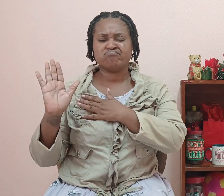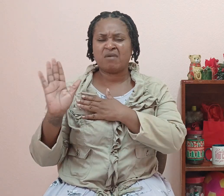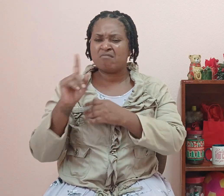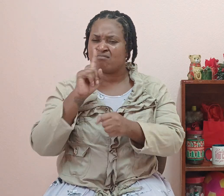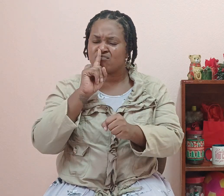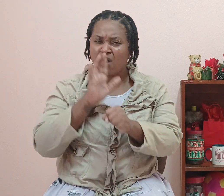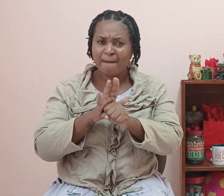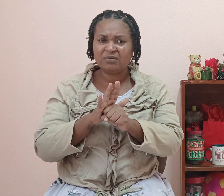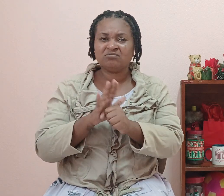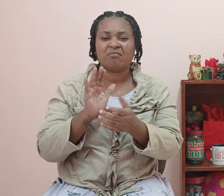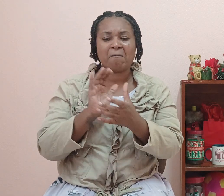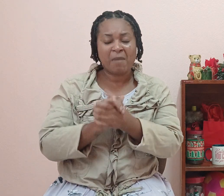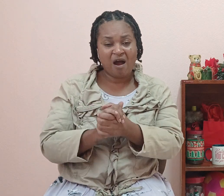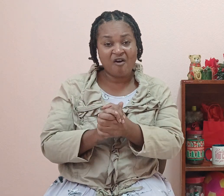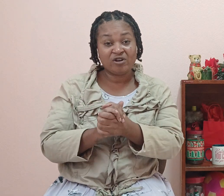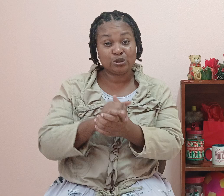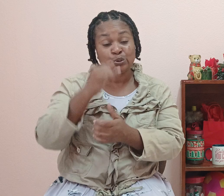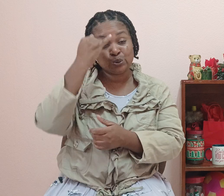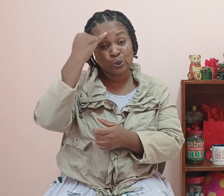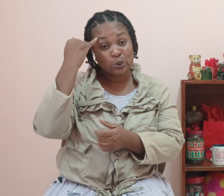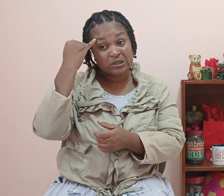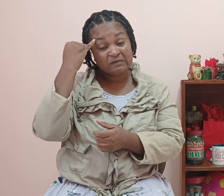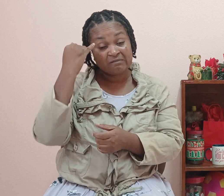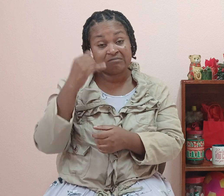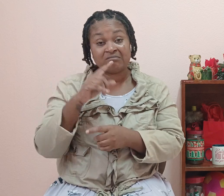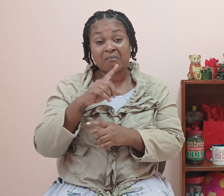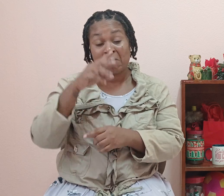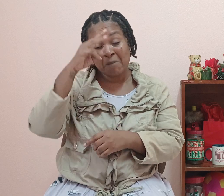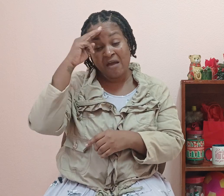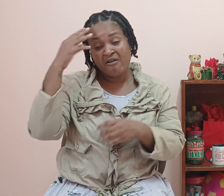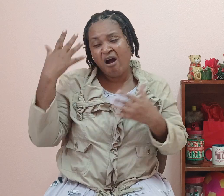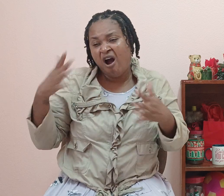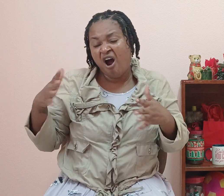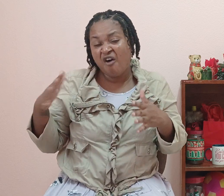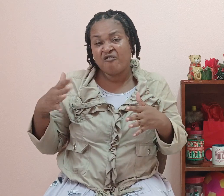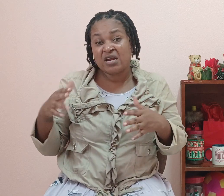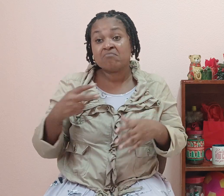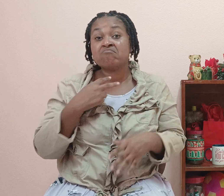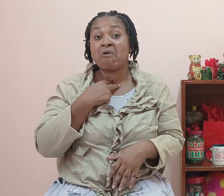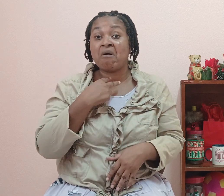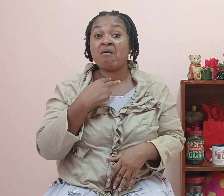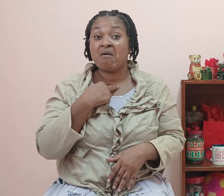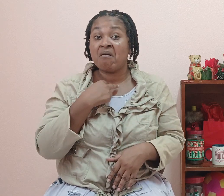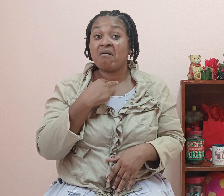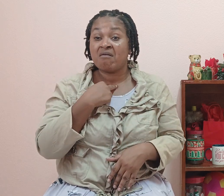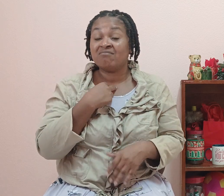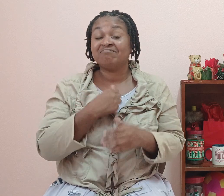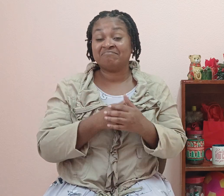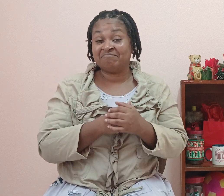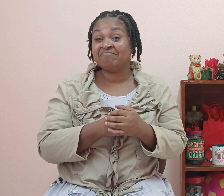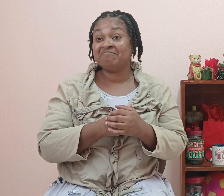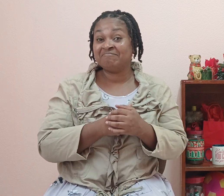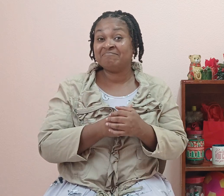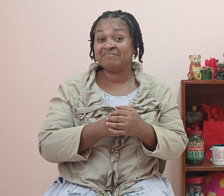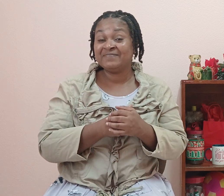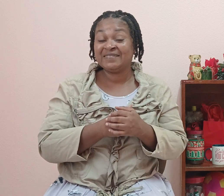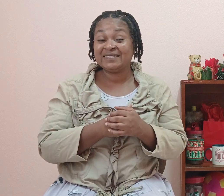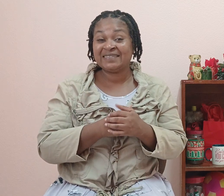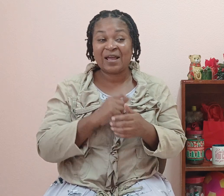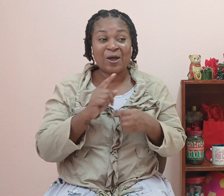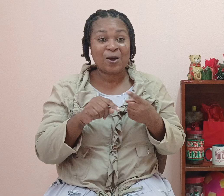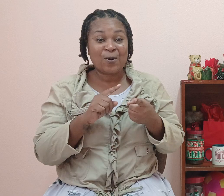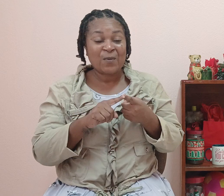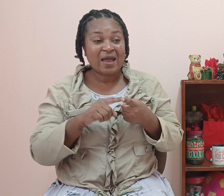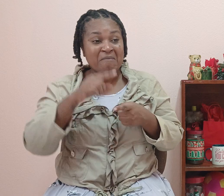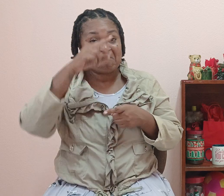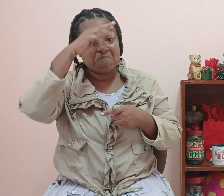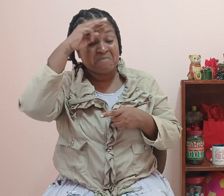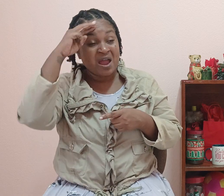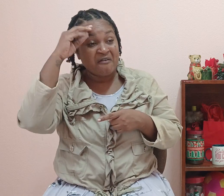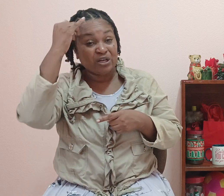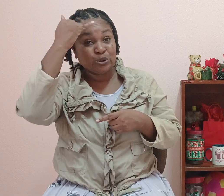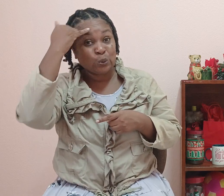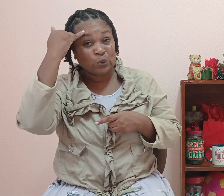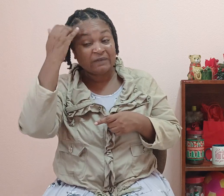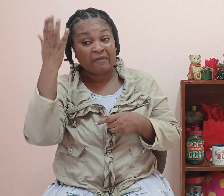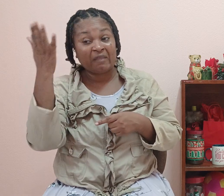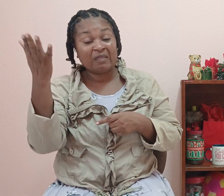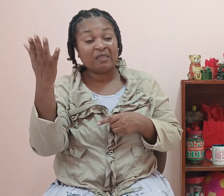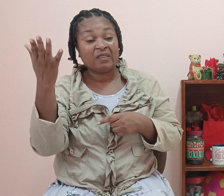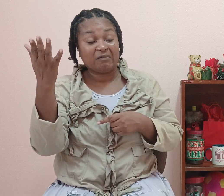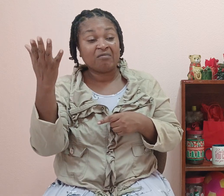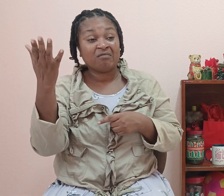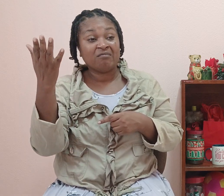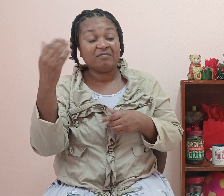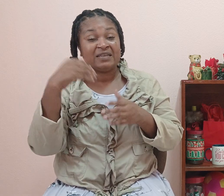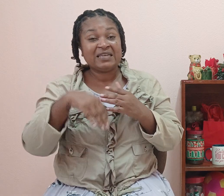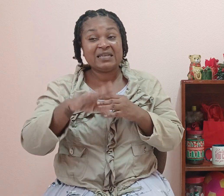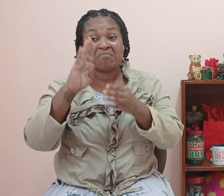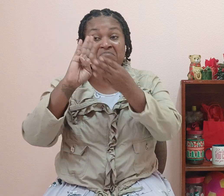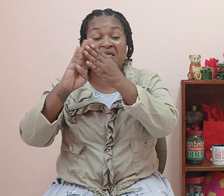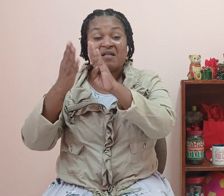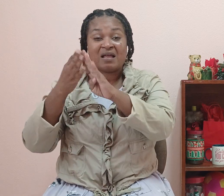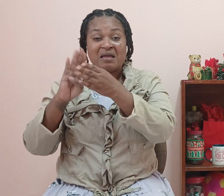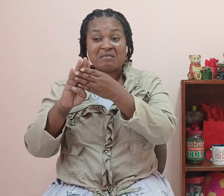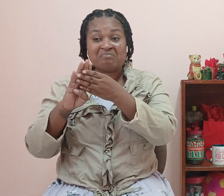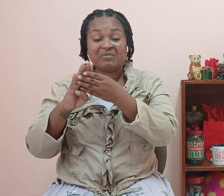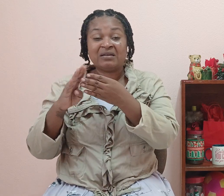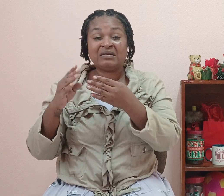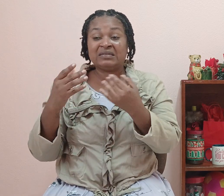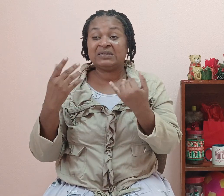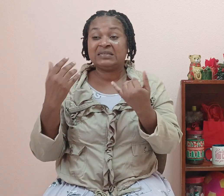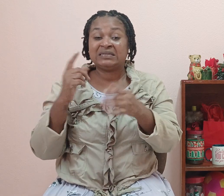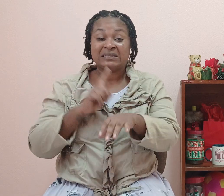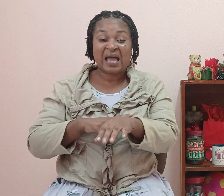expecting a child. 6 While they were there, the time came for the baby to be born, 7 and she